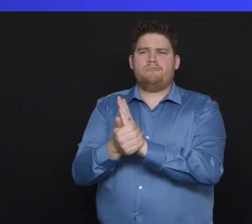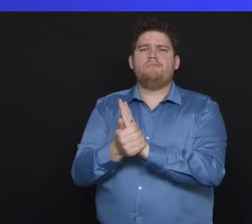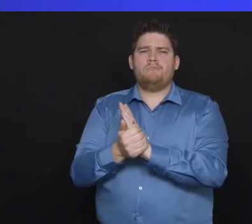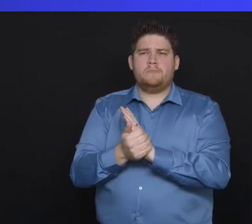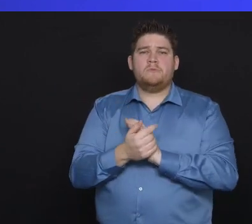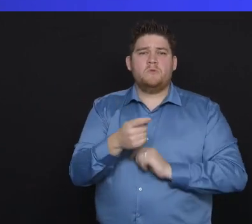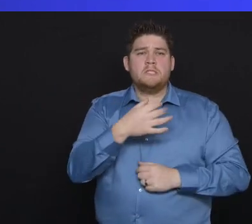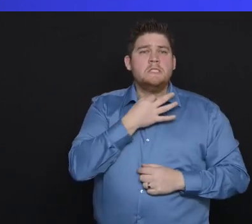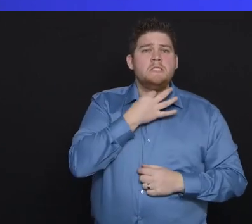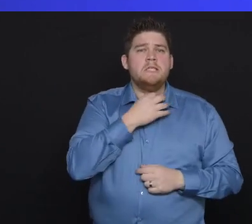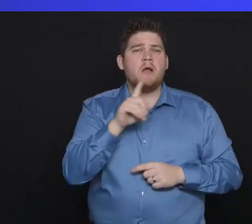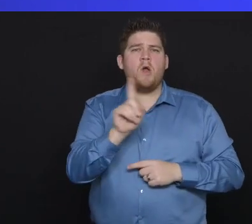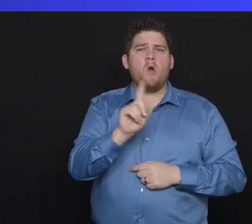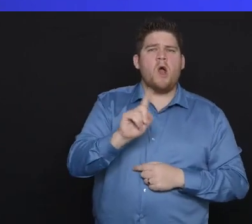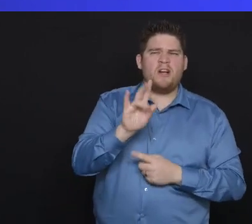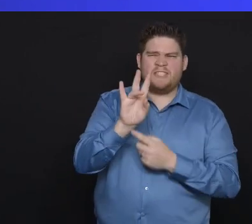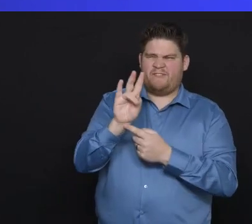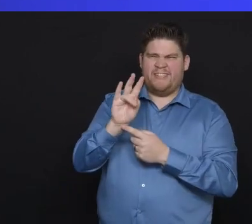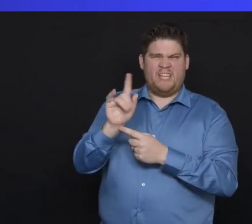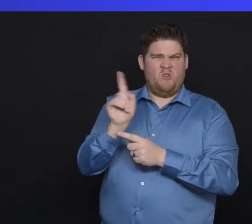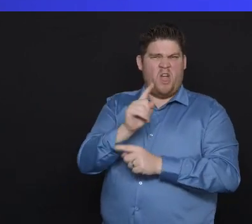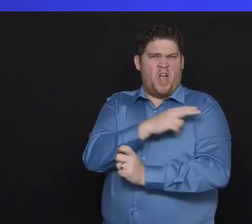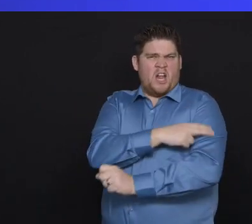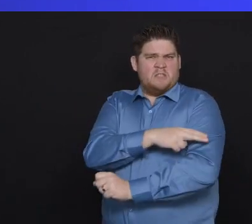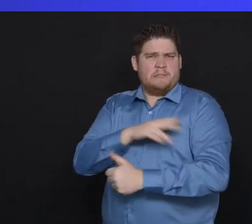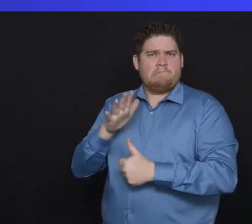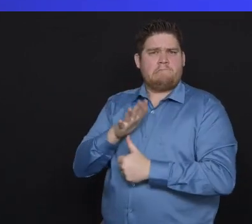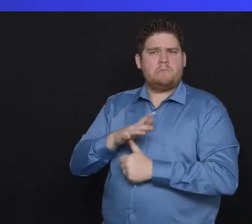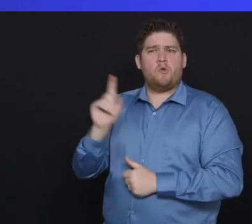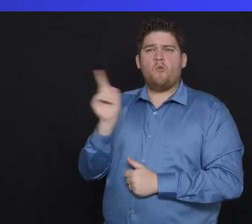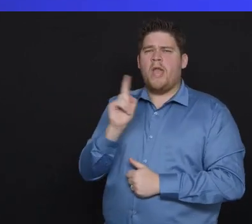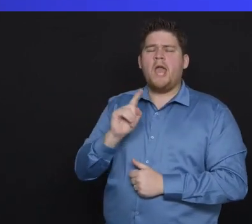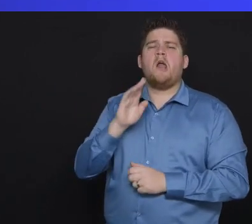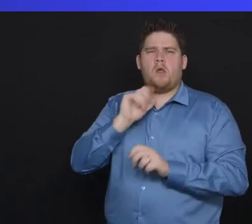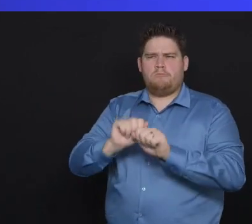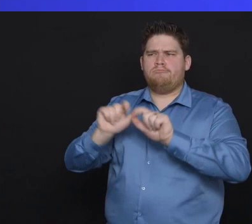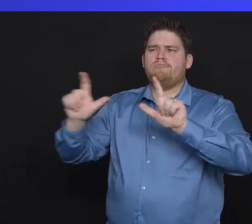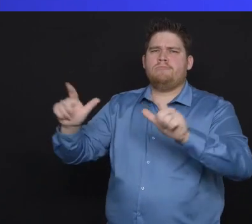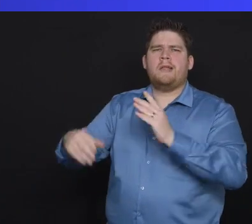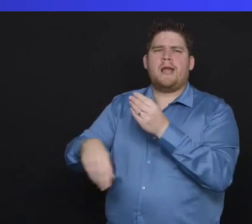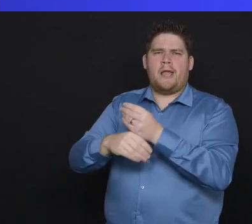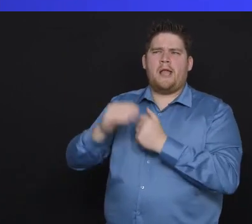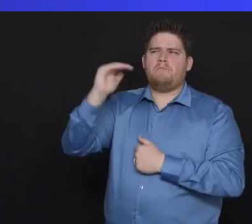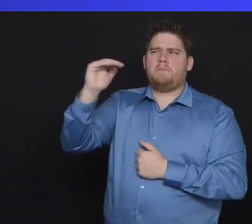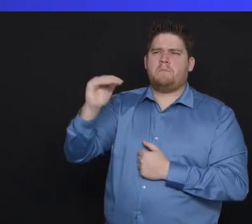have all of the information at once. With the 72 ventilators on hand, we have